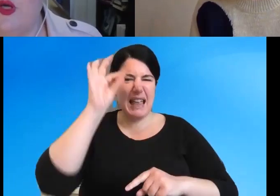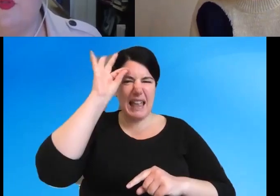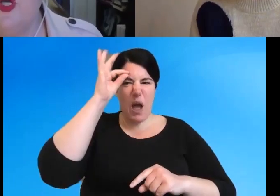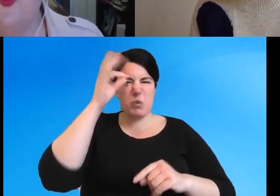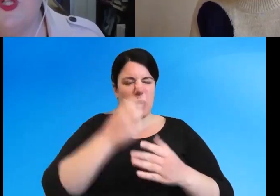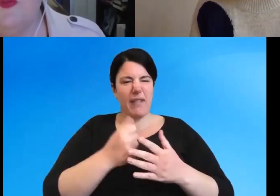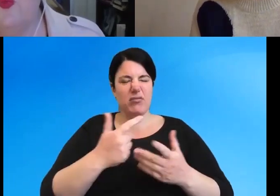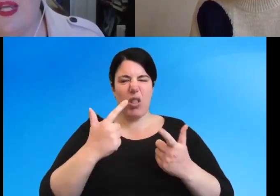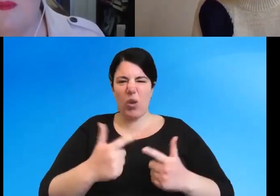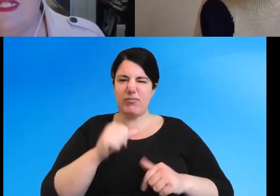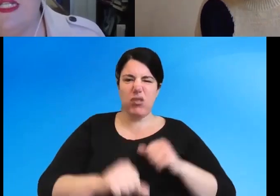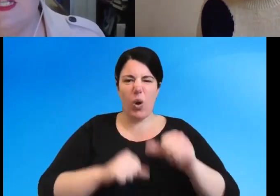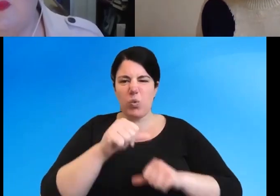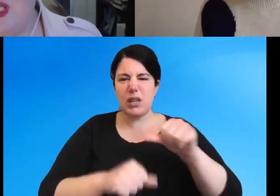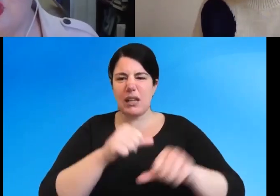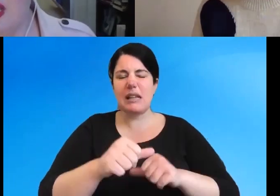So I would really recommend in a time when you're not